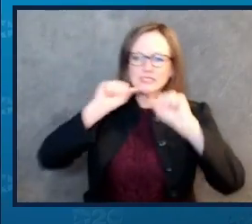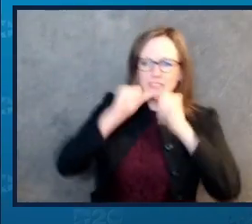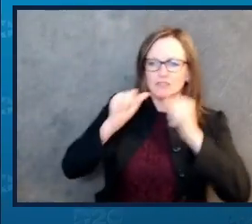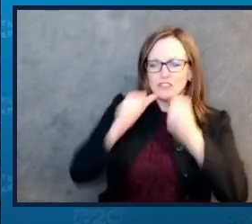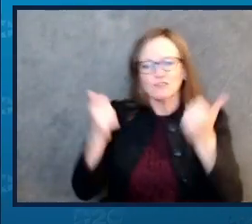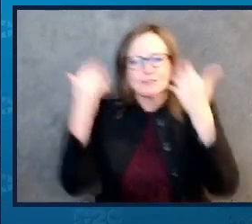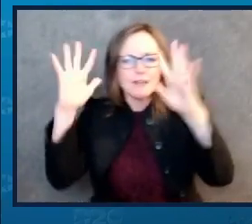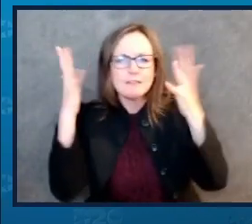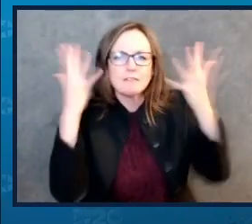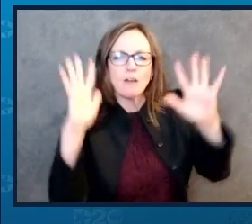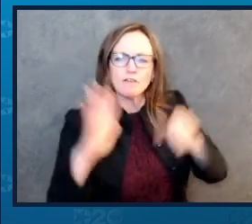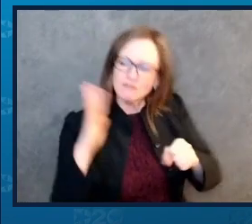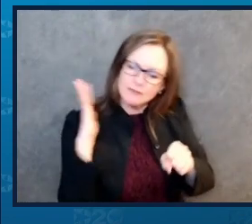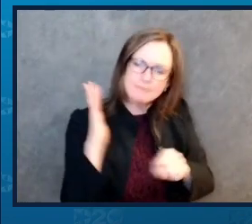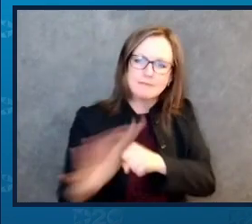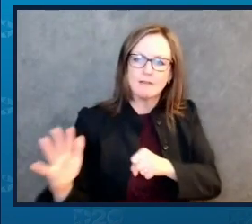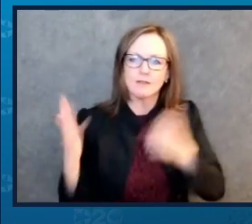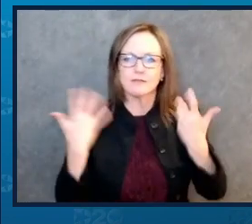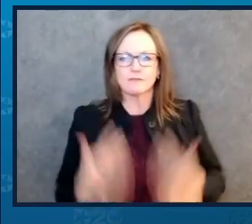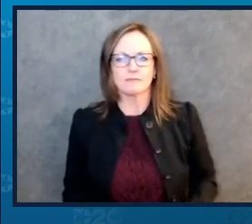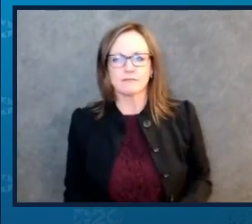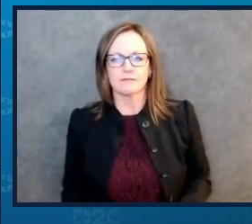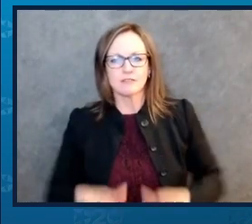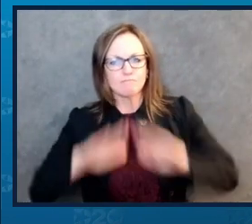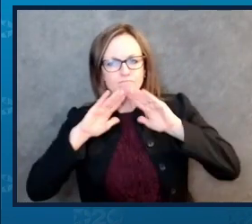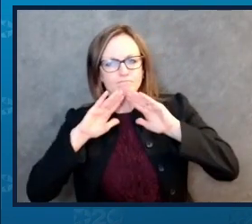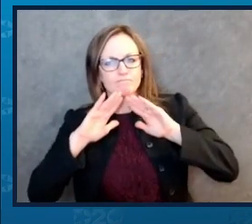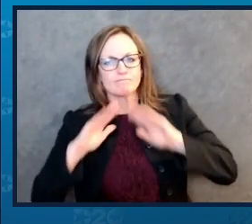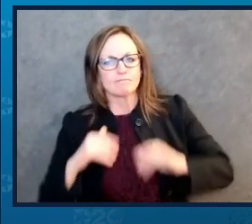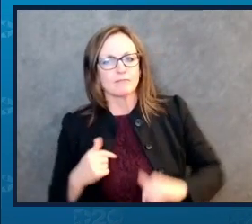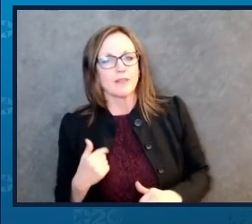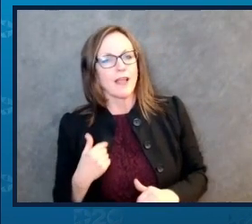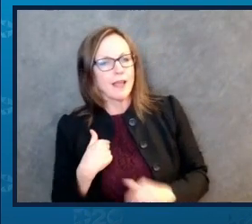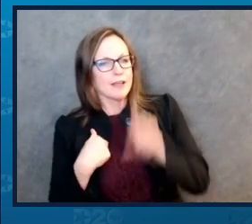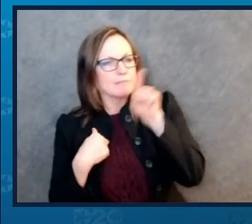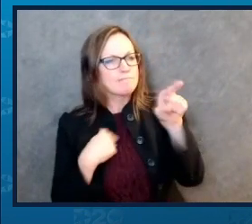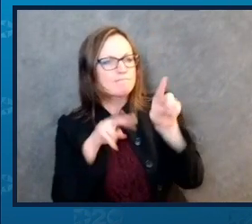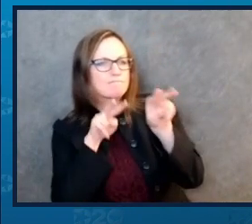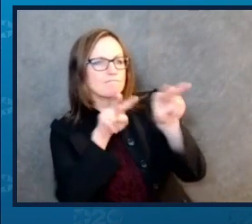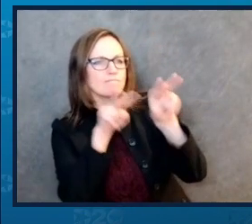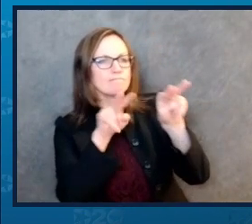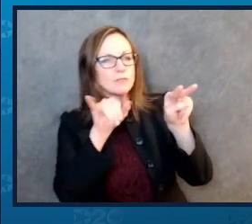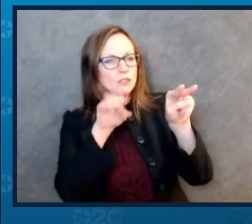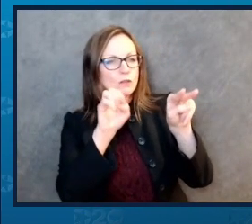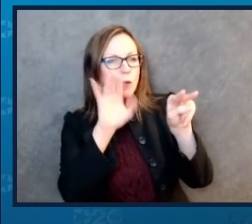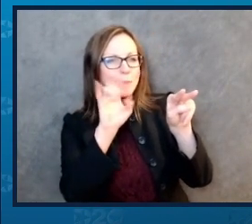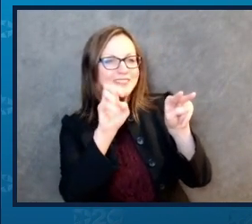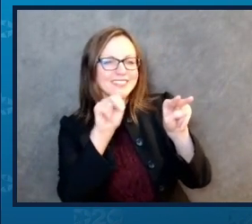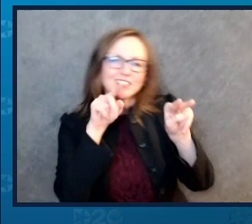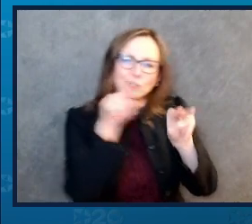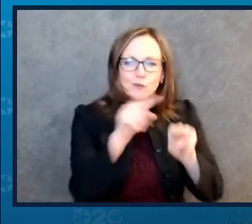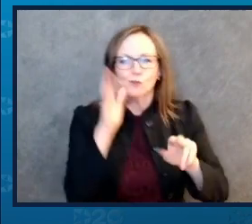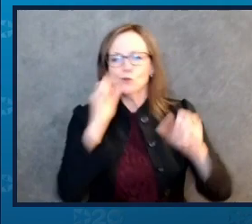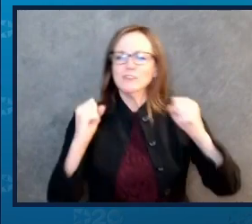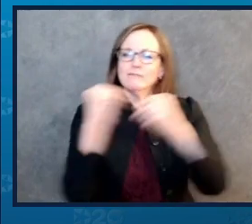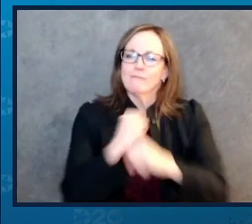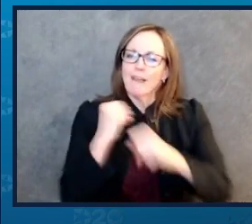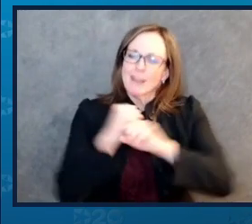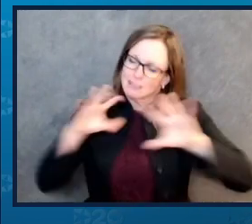PANDEMIC. I HAVE A LOT OF CONFIDENCE JOE BIDEN. HE IS A FIGHTER. HE THIS IS REAL DEAL. WE HAVE TAKEN A LOT OF